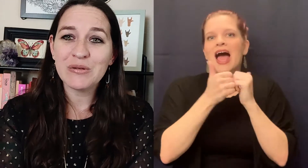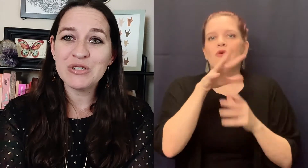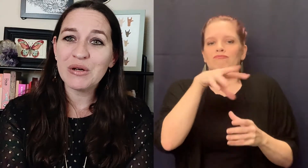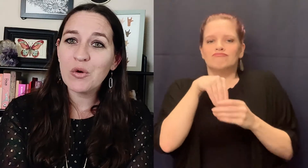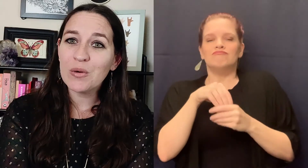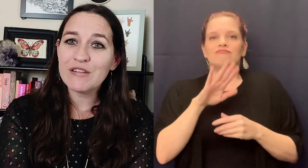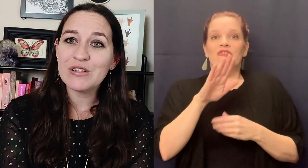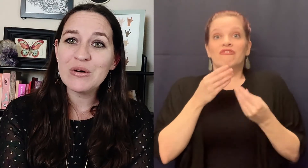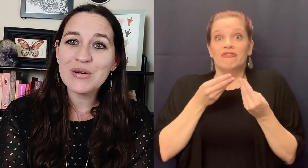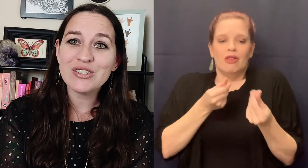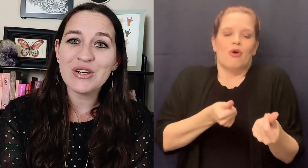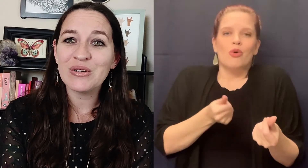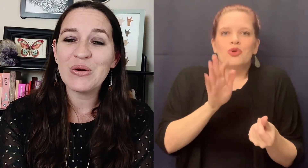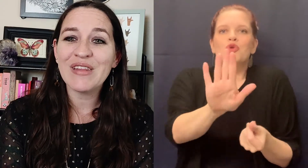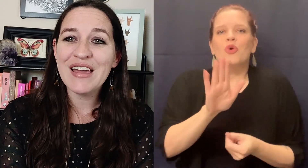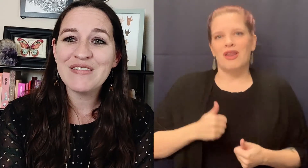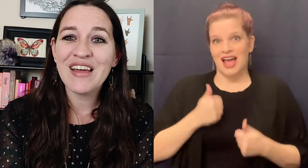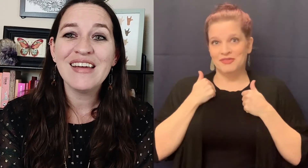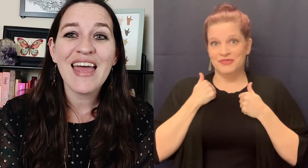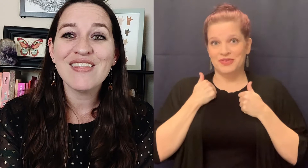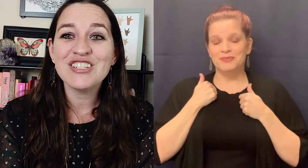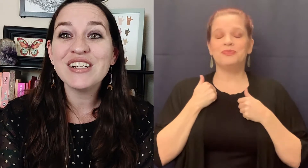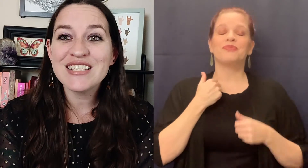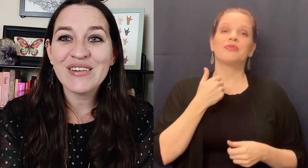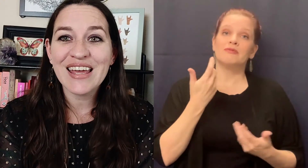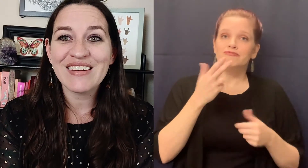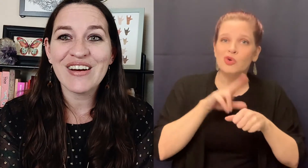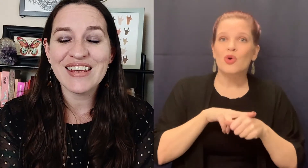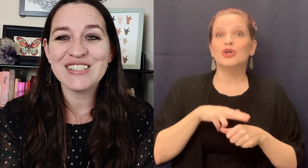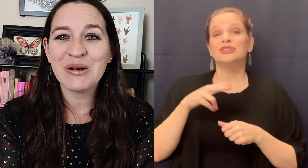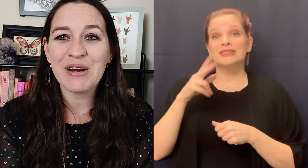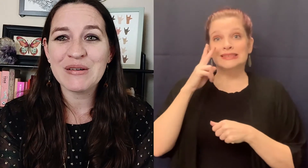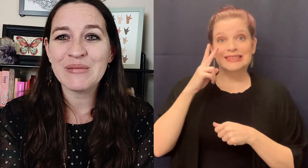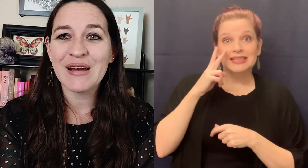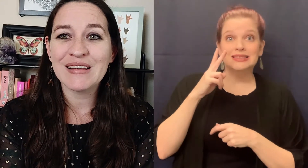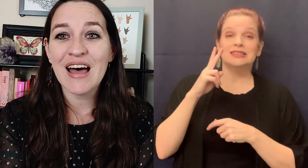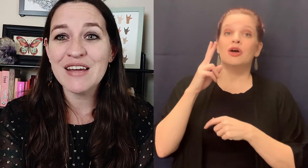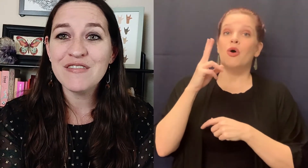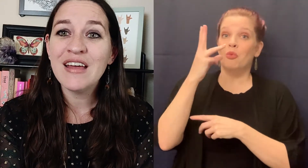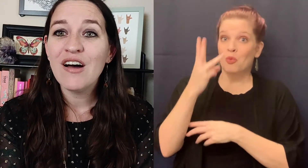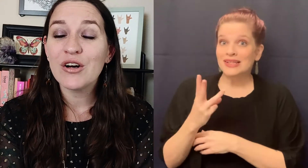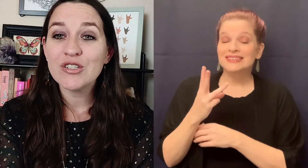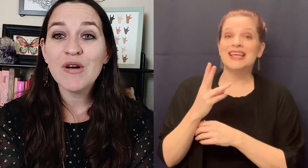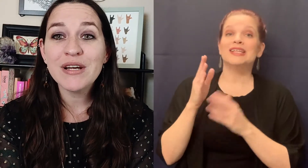how to incorporate flow into your own life and then check us out again on the Instagram Live on our Small Bites,